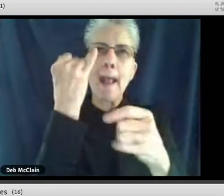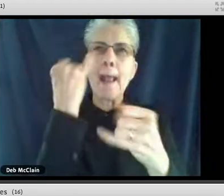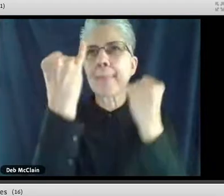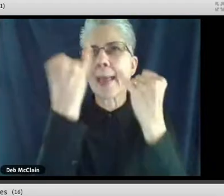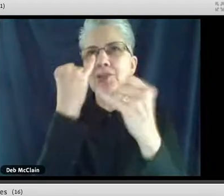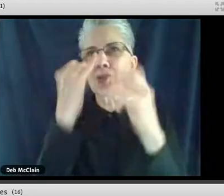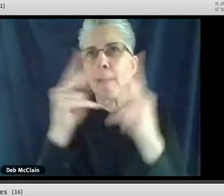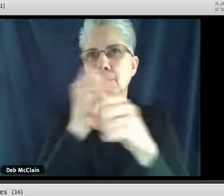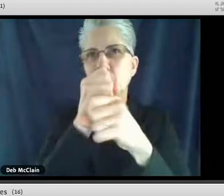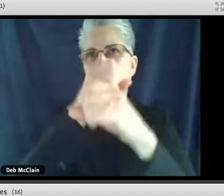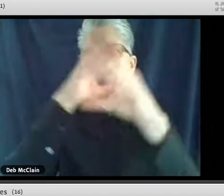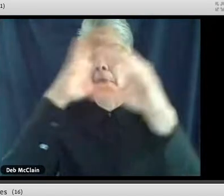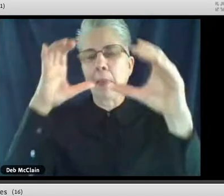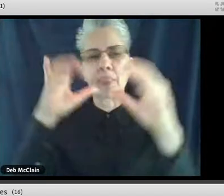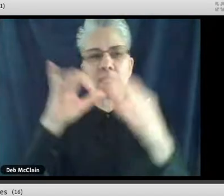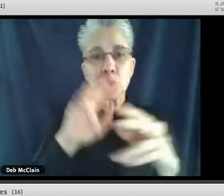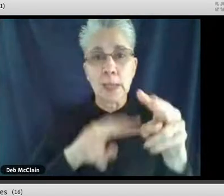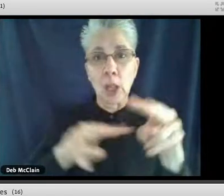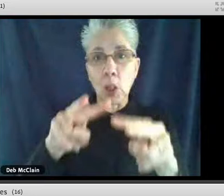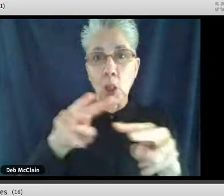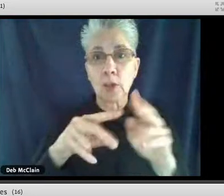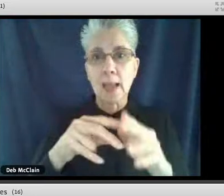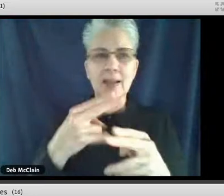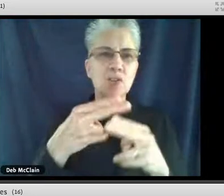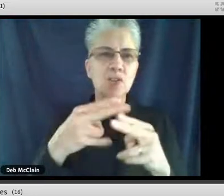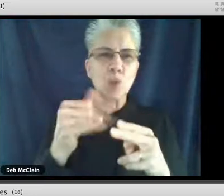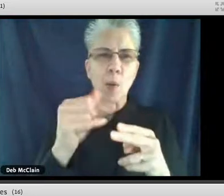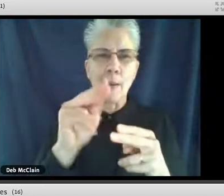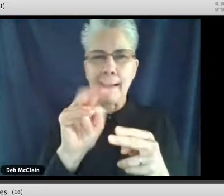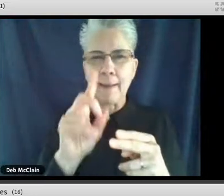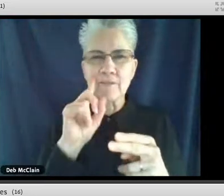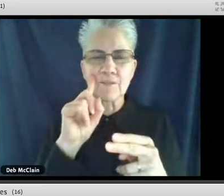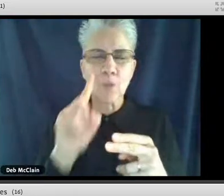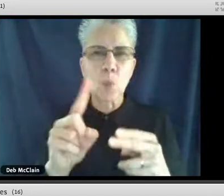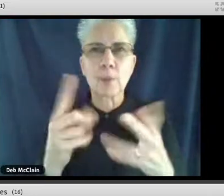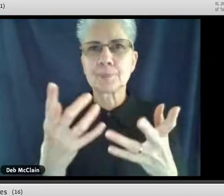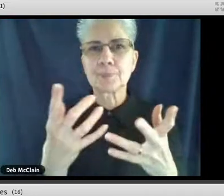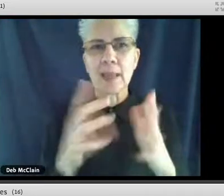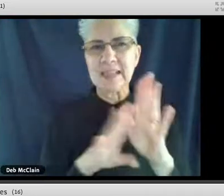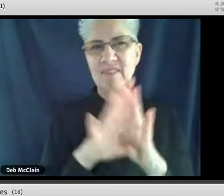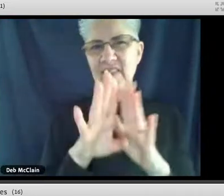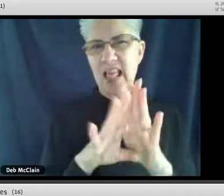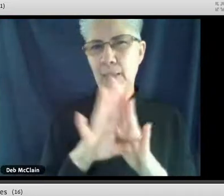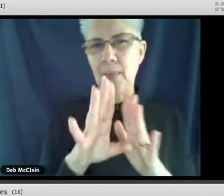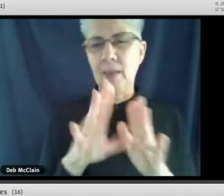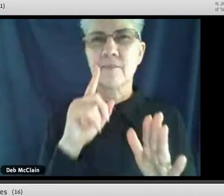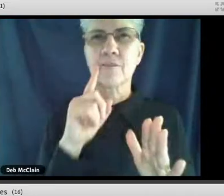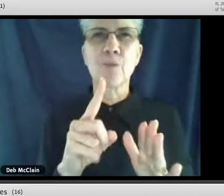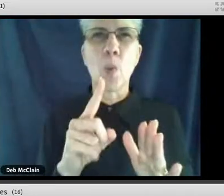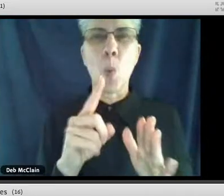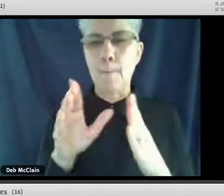that you can look at as shorthand for development, for planning purposes.